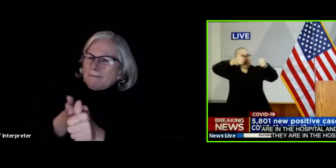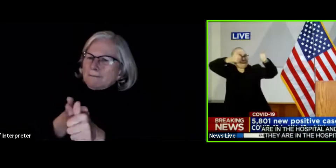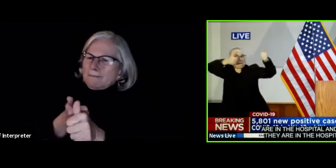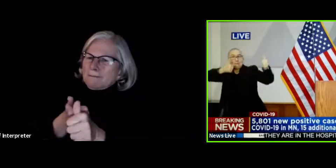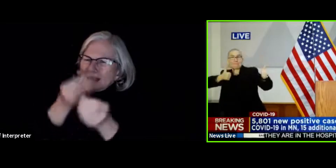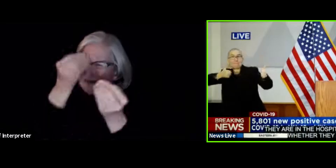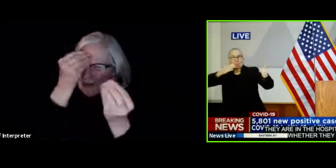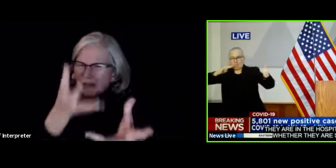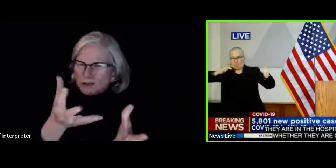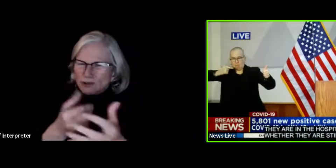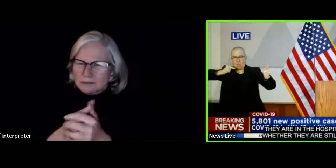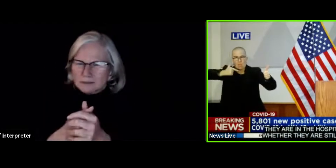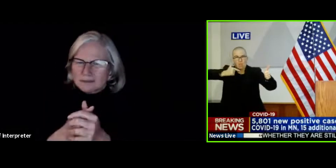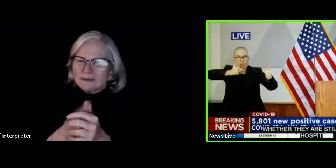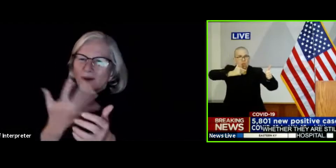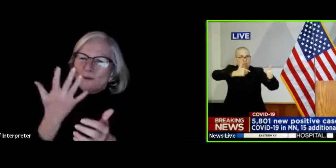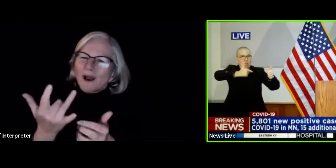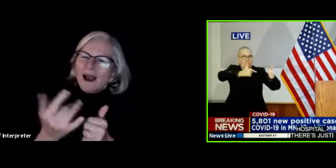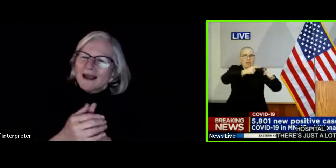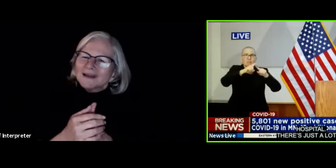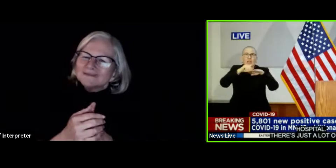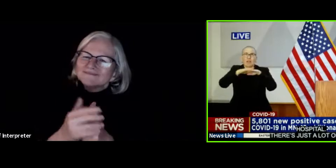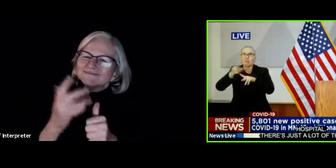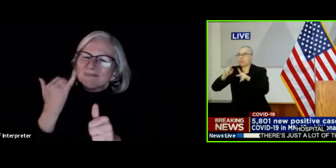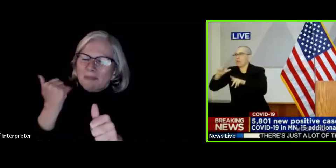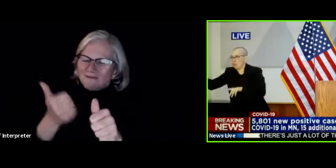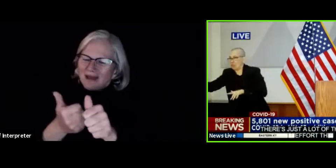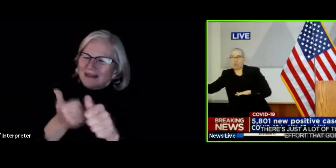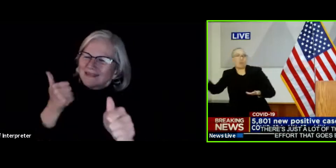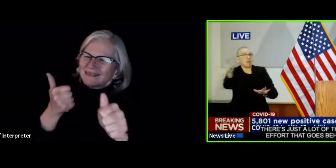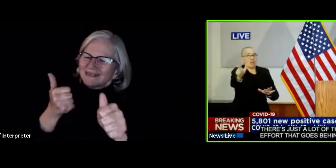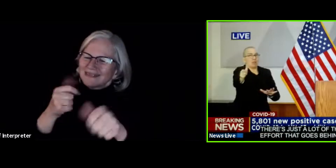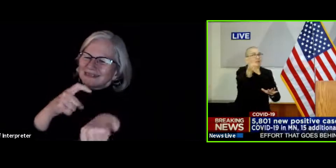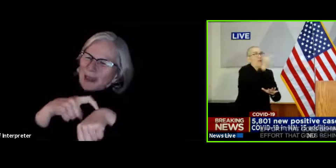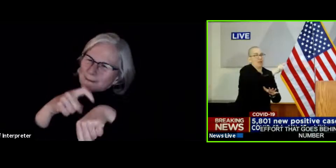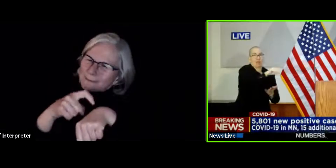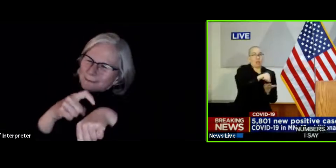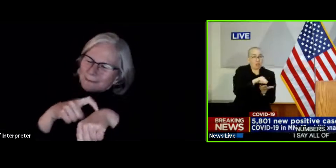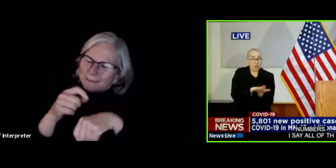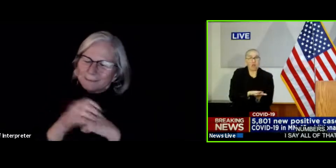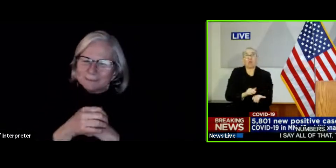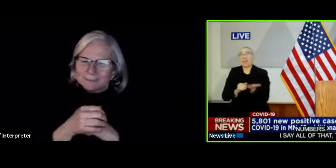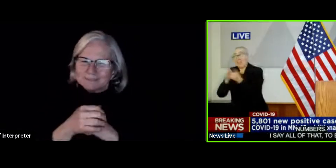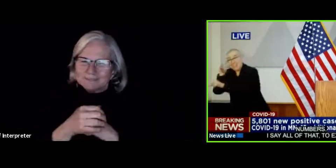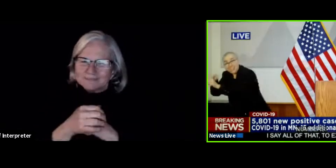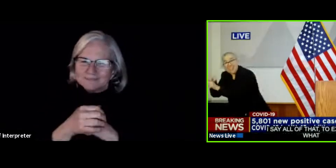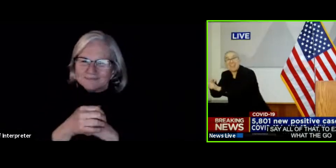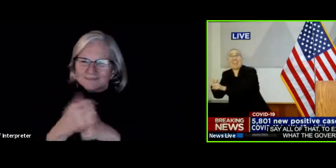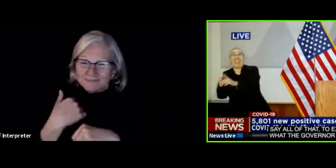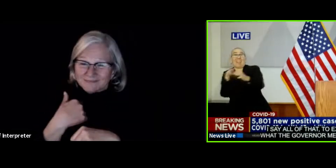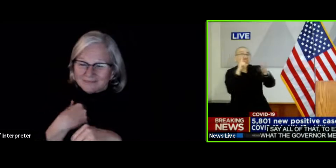AND GRAPHS THAT YOU SEE HERE, WE HAVE NOTES ON THE GRAPHS OR A GRAY AREA ON THE